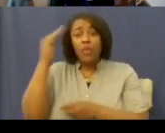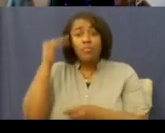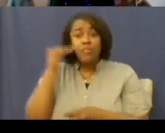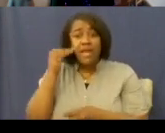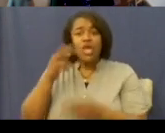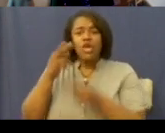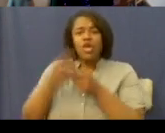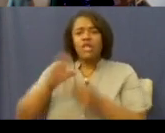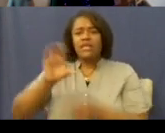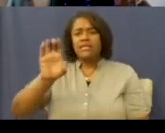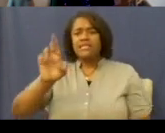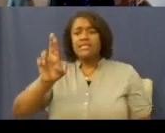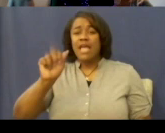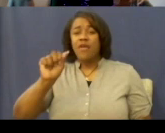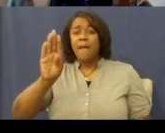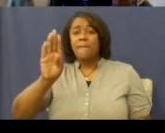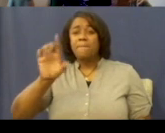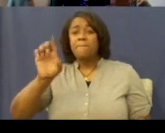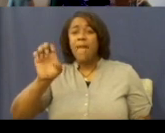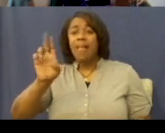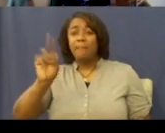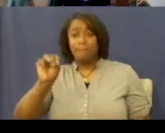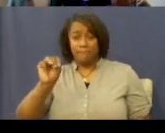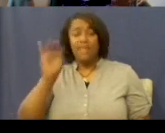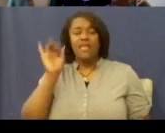The cerebellum helps us with a lot of things,